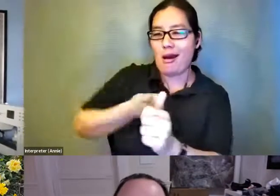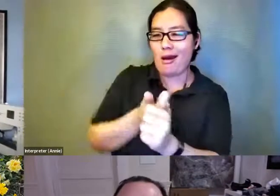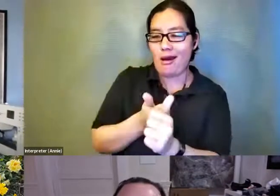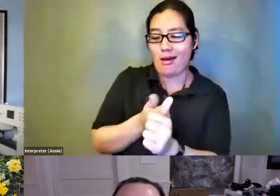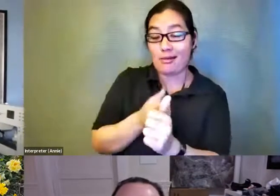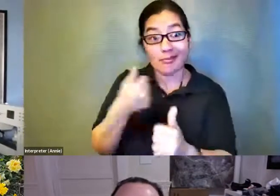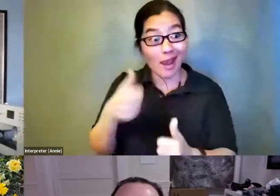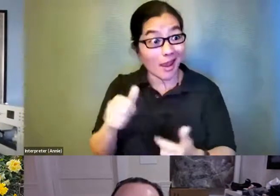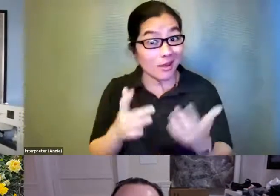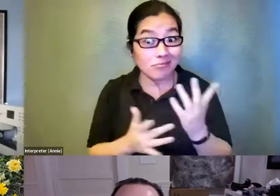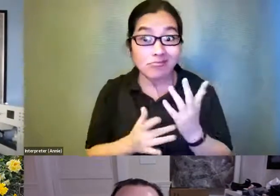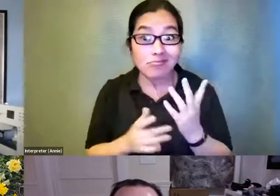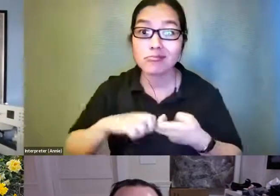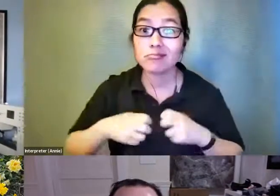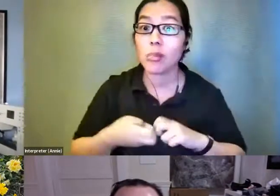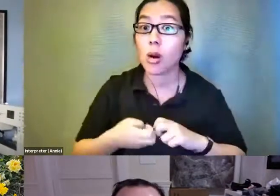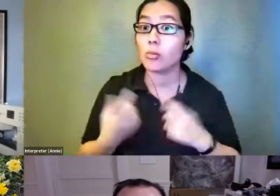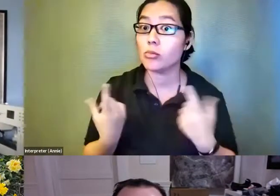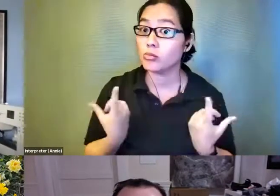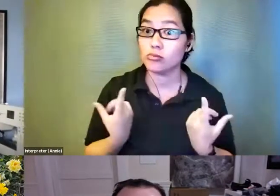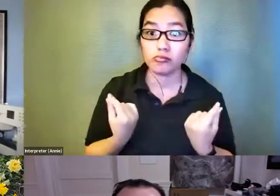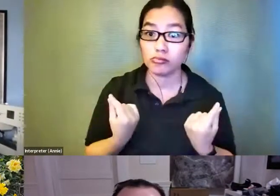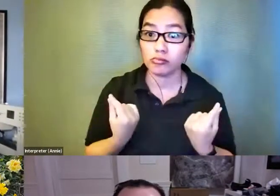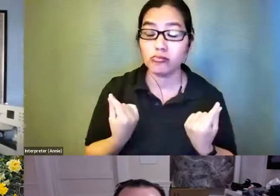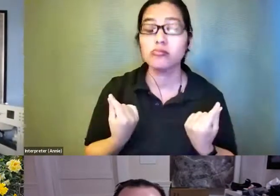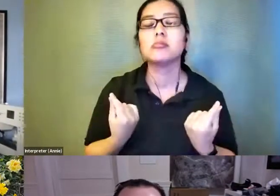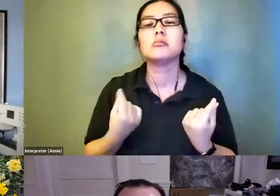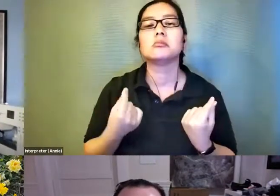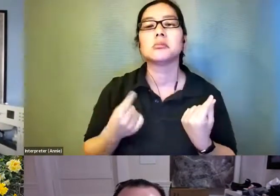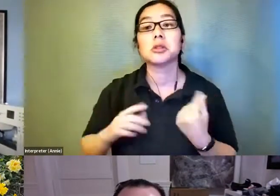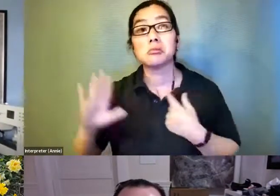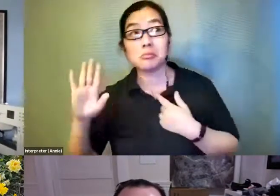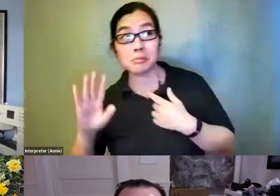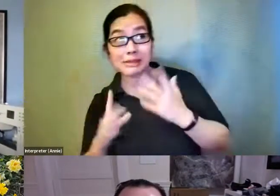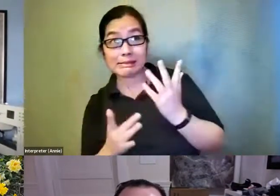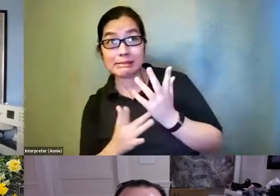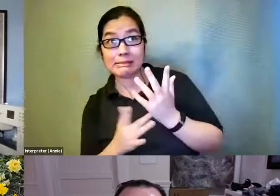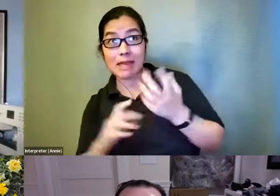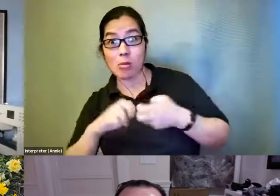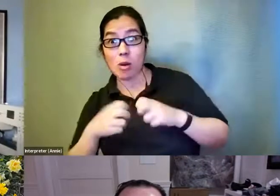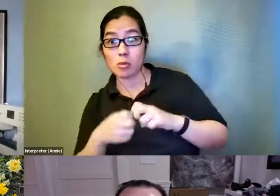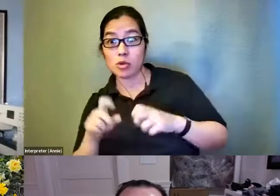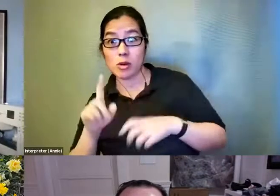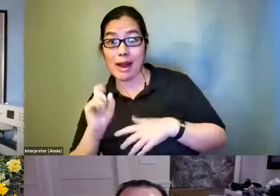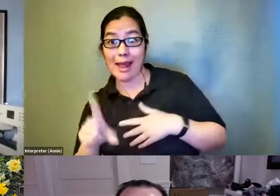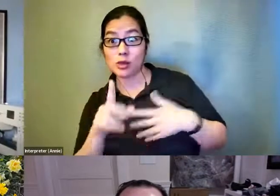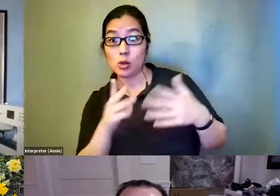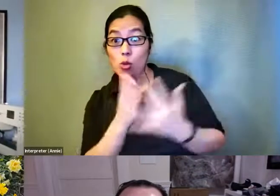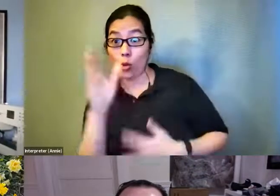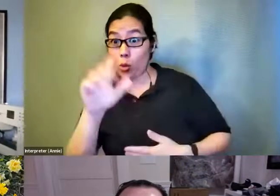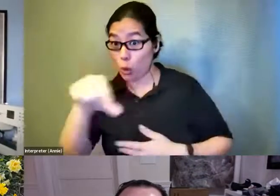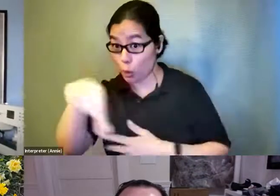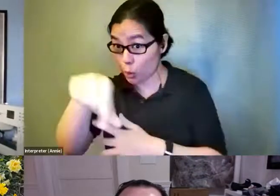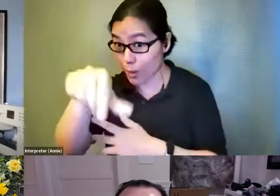problems you can raise your tech questions in the Q&A or you can send an e-mail to us at the Longmore